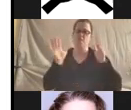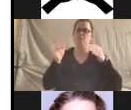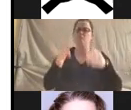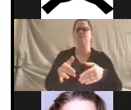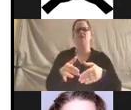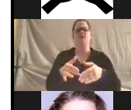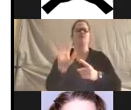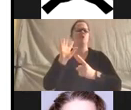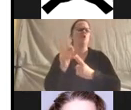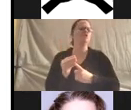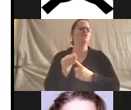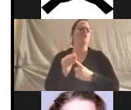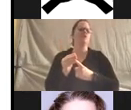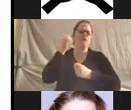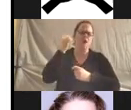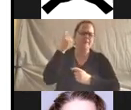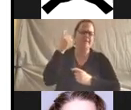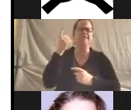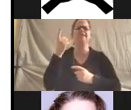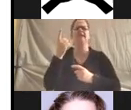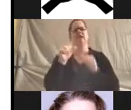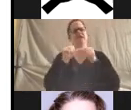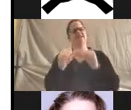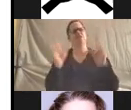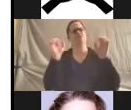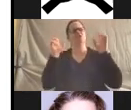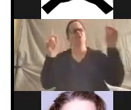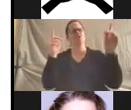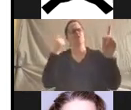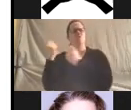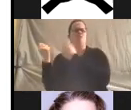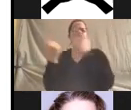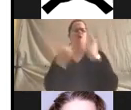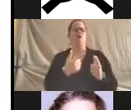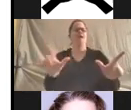continuing education for all licensed health care providers.